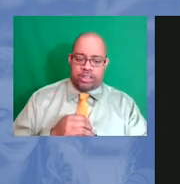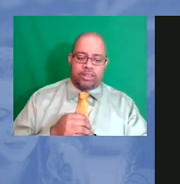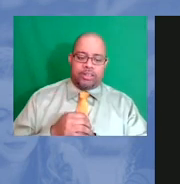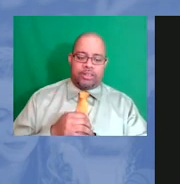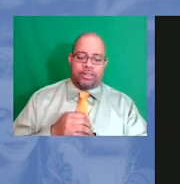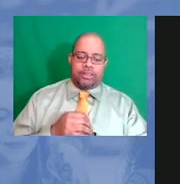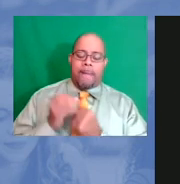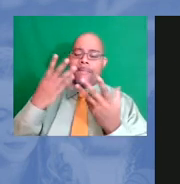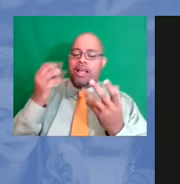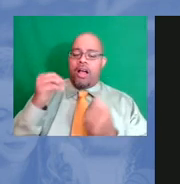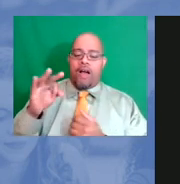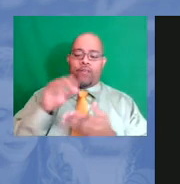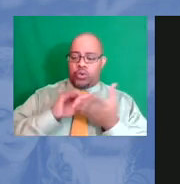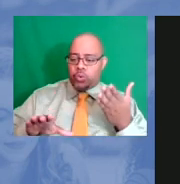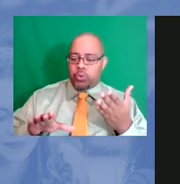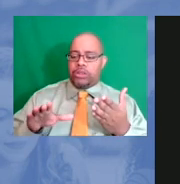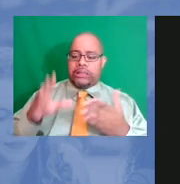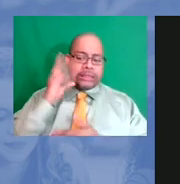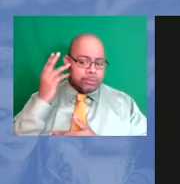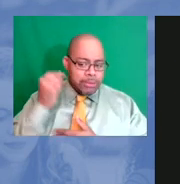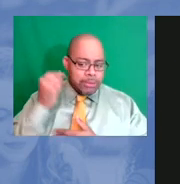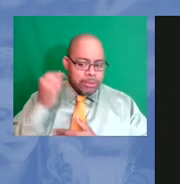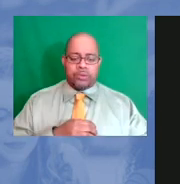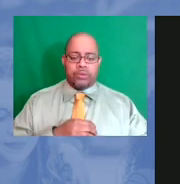ARE EXPERIENCING. WE HAVE DONE A NUMBER OF THINGS IN OUR DISTRICT